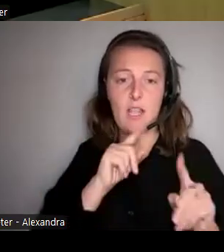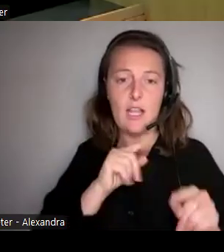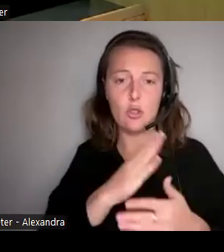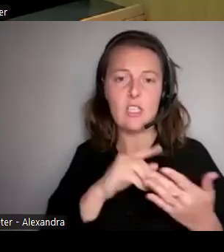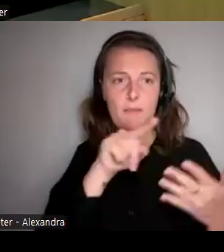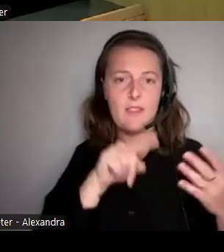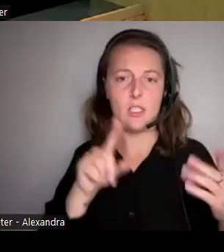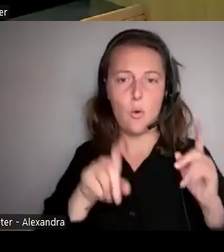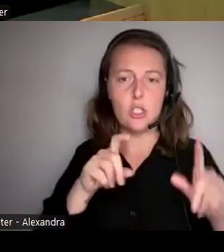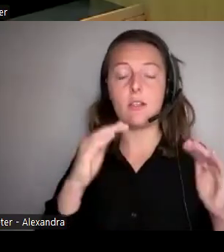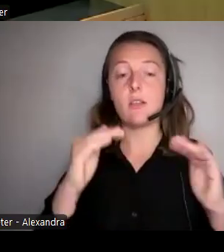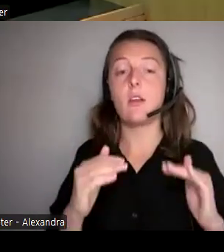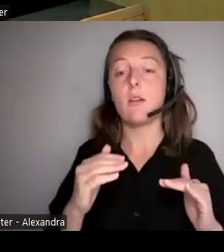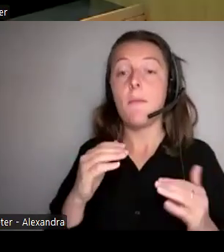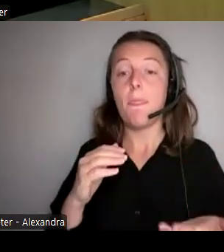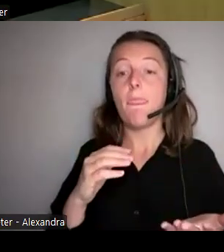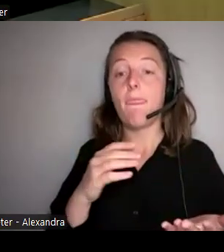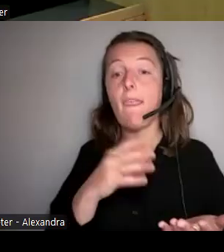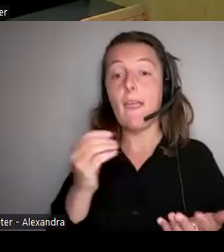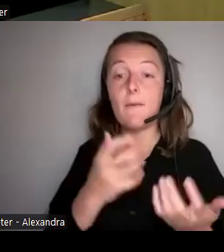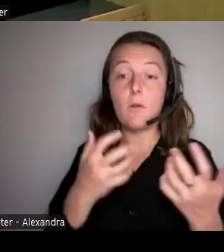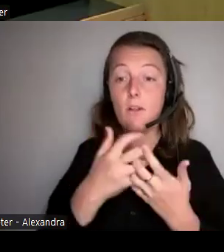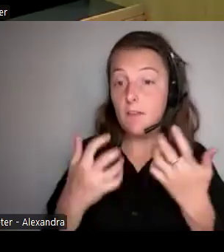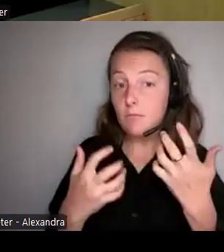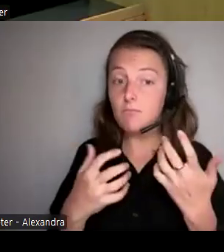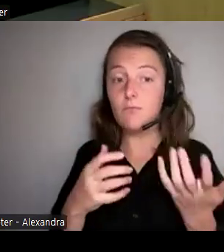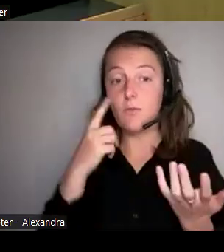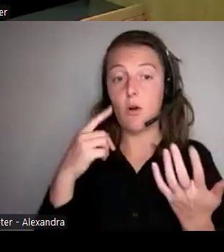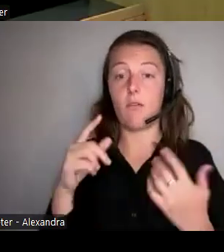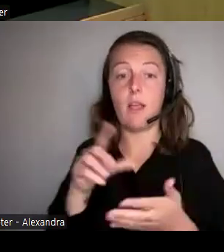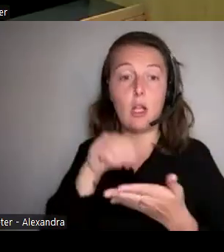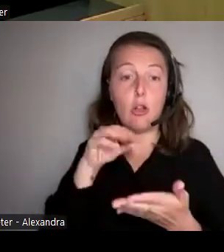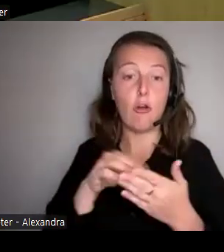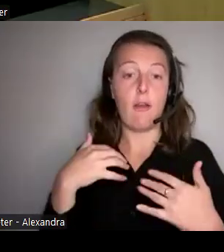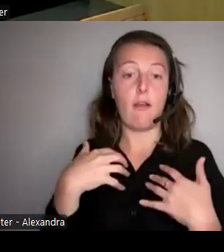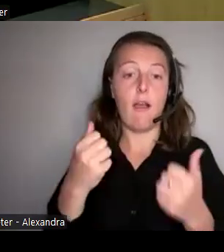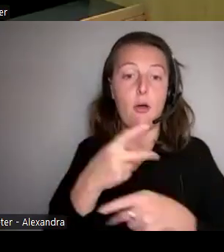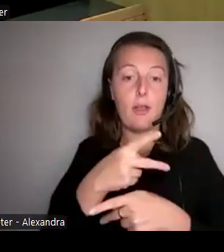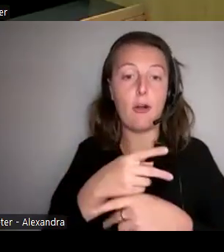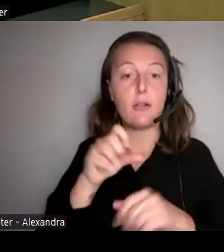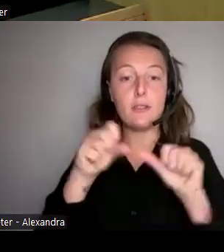that um uh Monica Burtoni was putting forward for NIH and then what kind of literature the